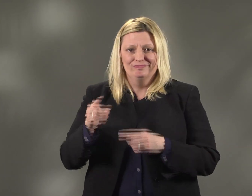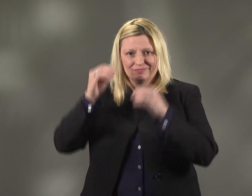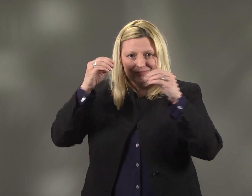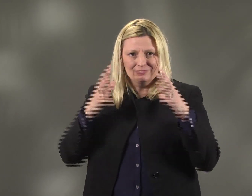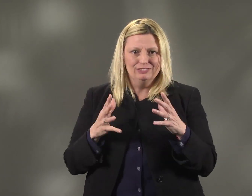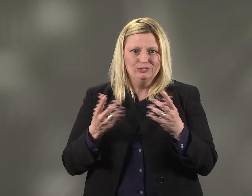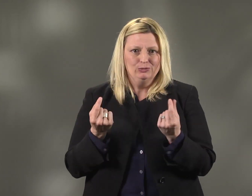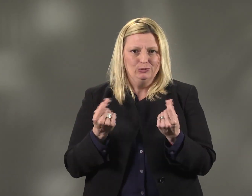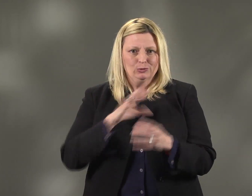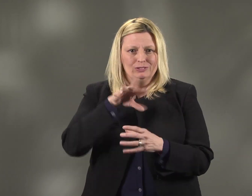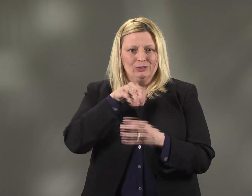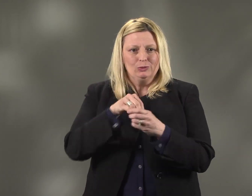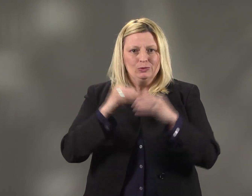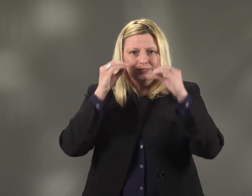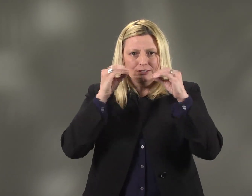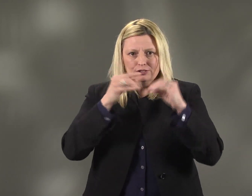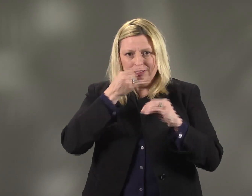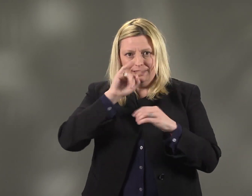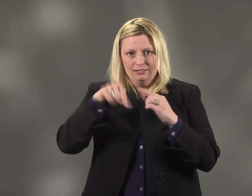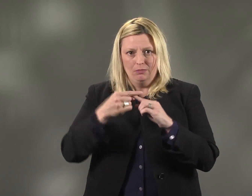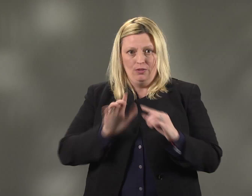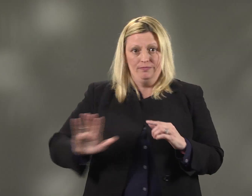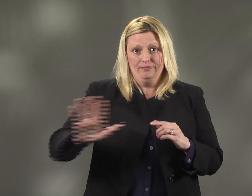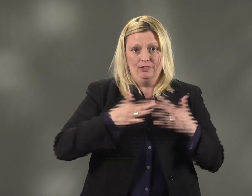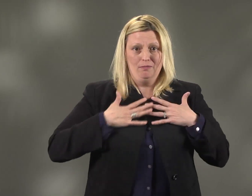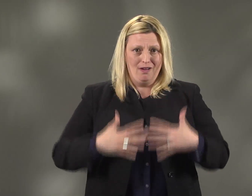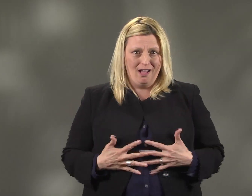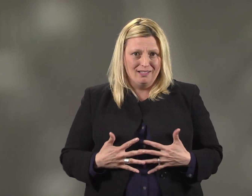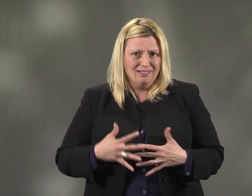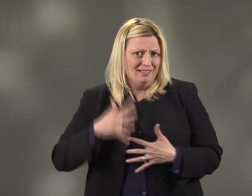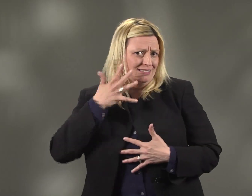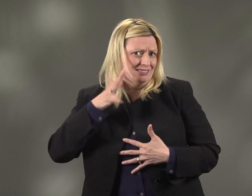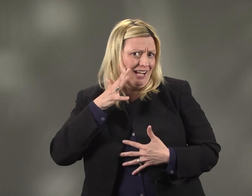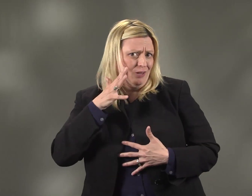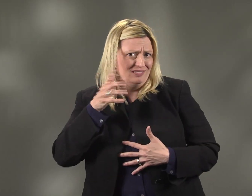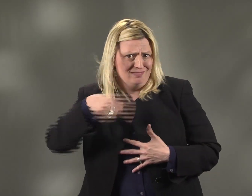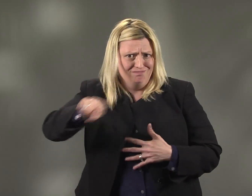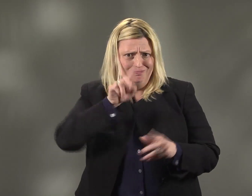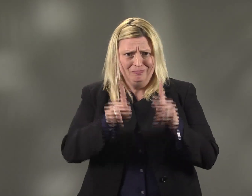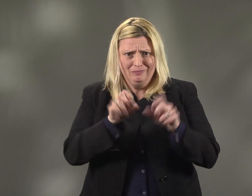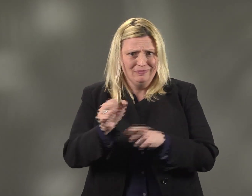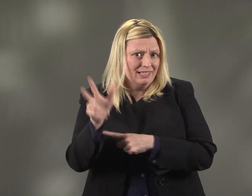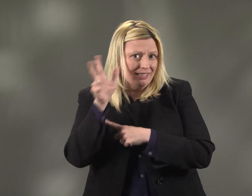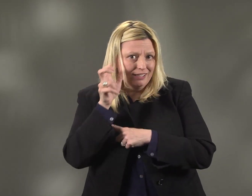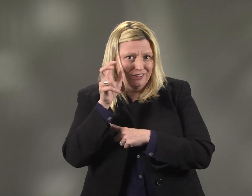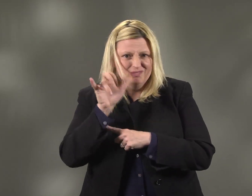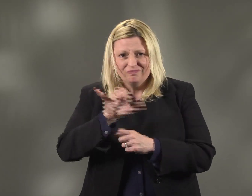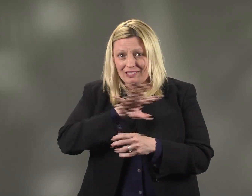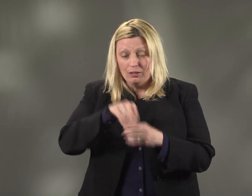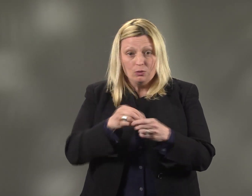Ever since that time, as a teacher she has included teaching kids about bodily sounds and which ones can be heard.